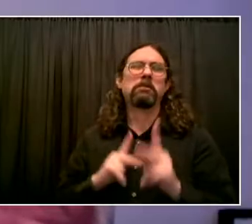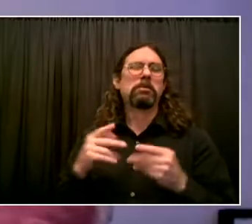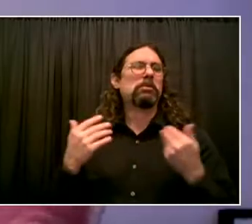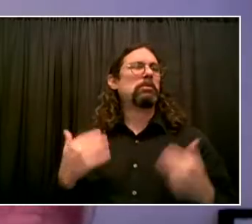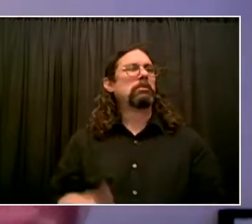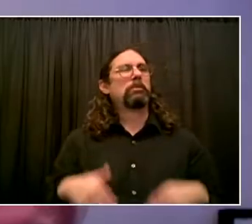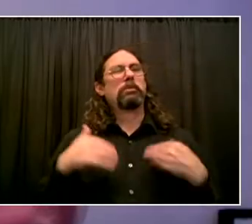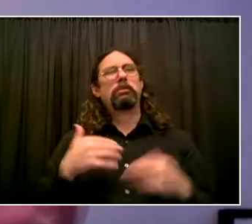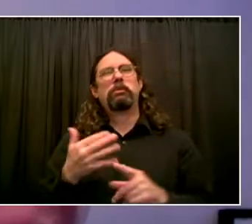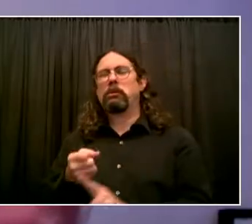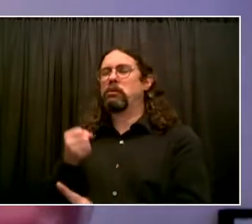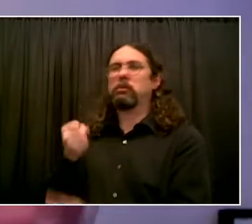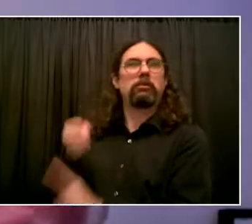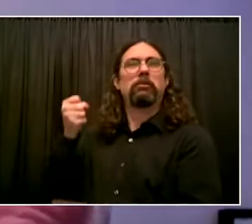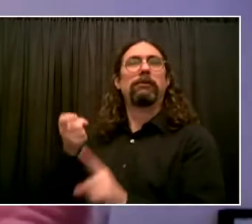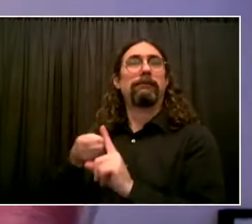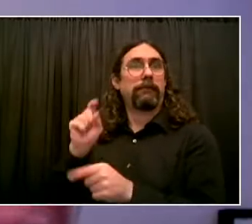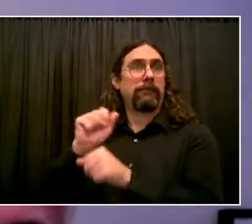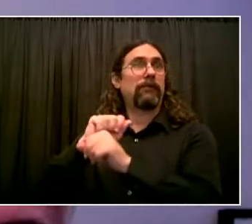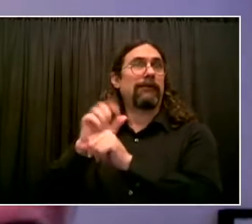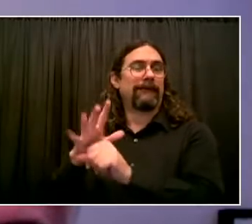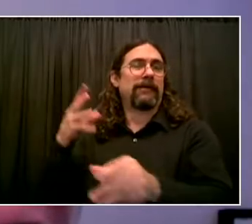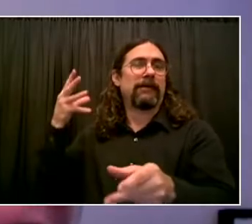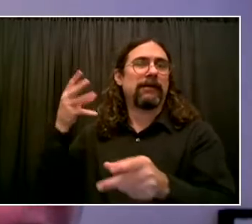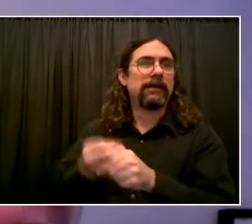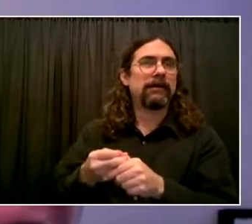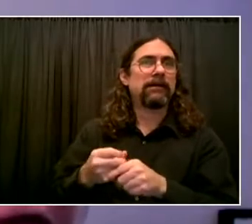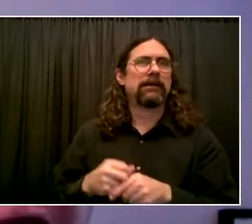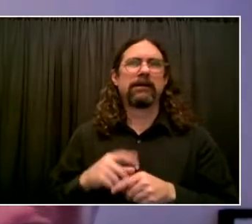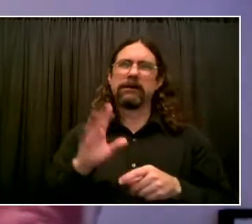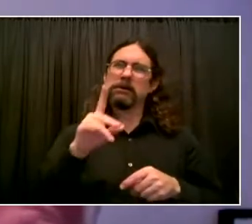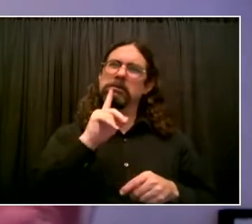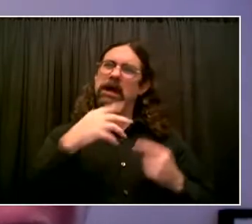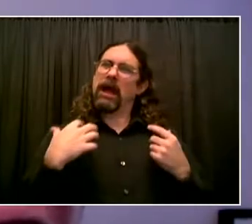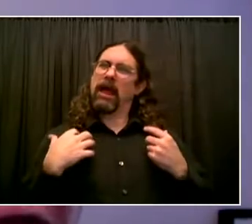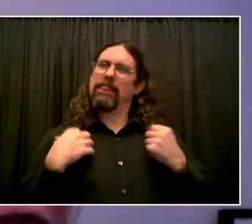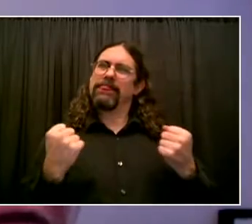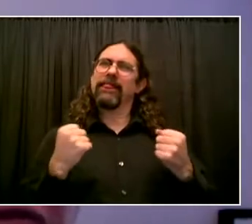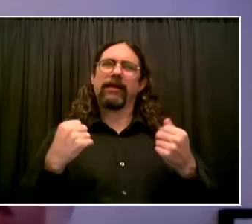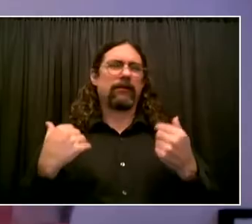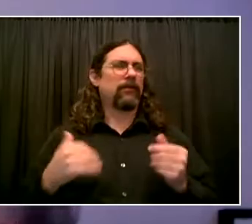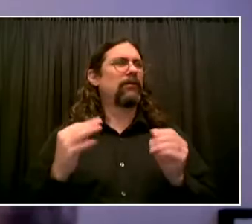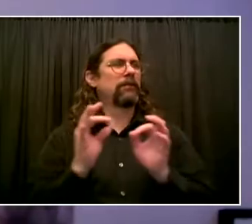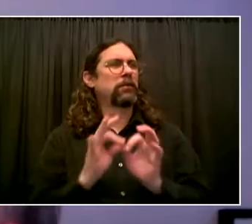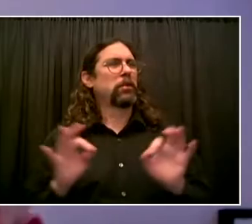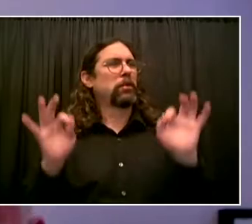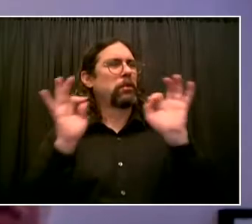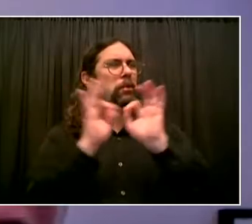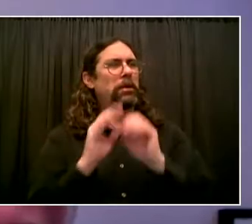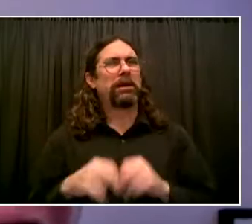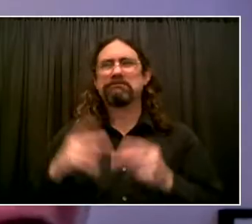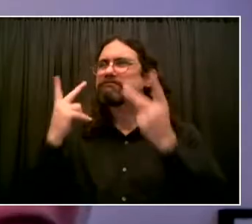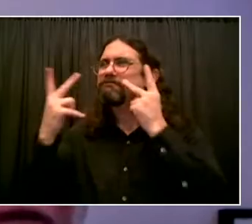WHERE THE PEOPLE HAVE BEEN THE HARDEST HIT AND WHERE RECOVERY IS VERY IMPORTANT AND THE PERCENTAGE